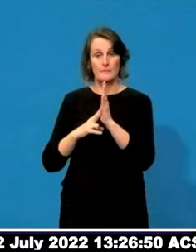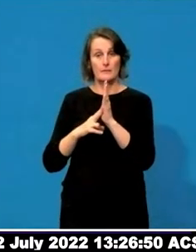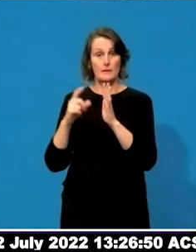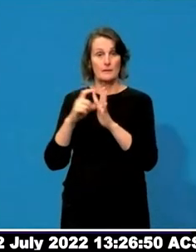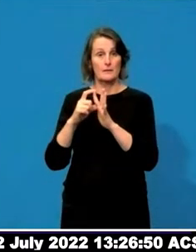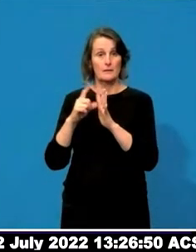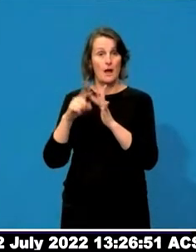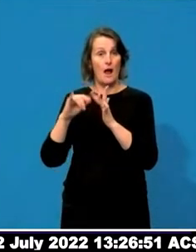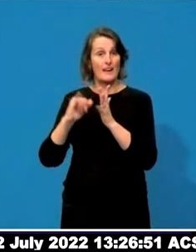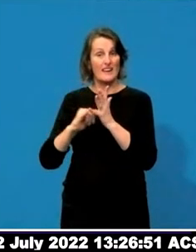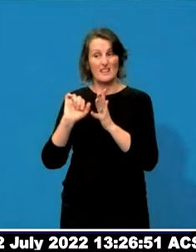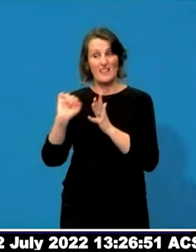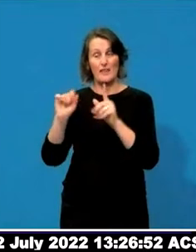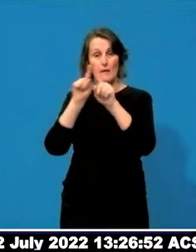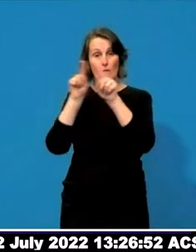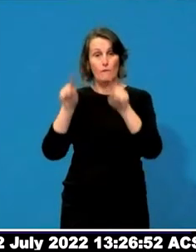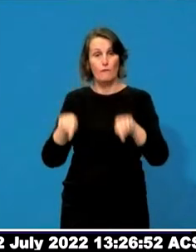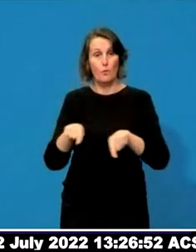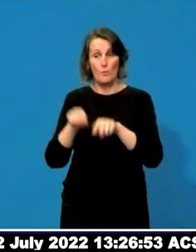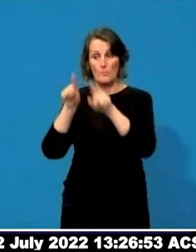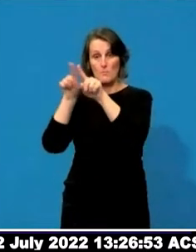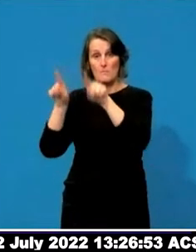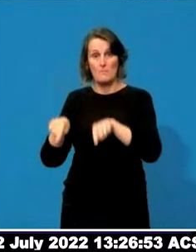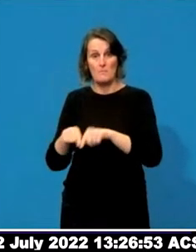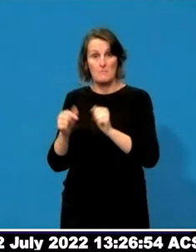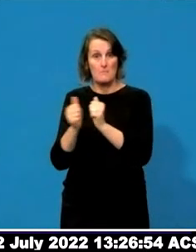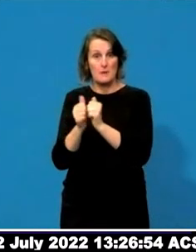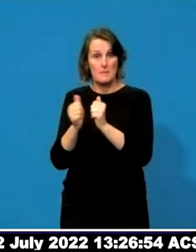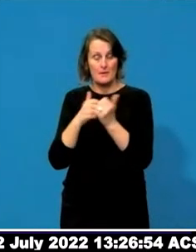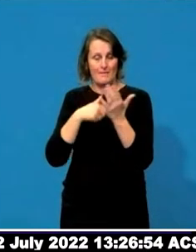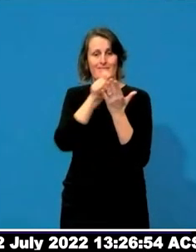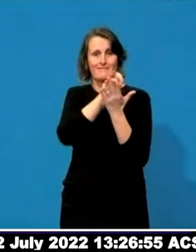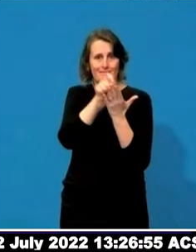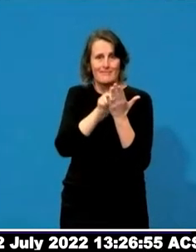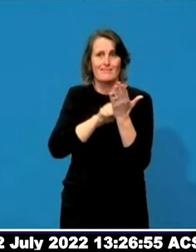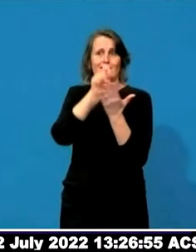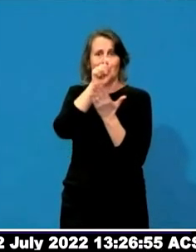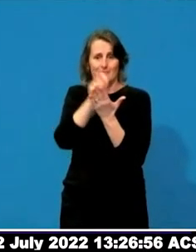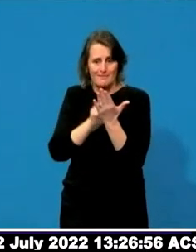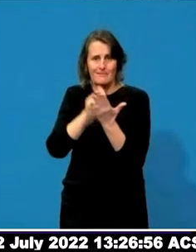to fill in the forms are very hard.